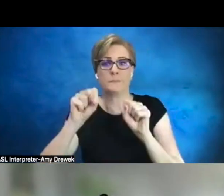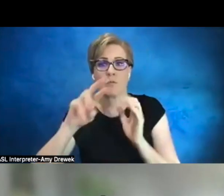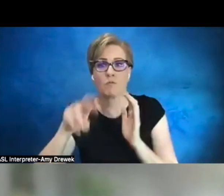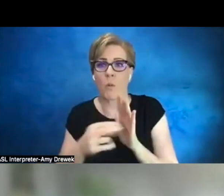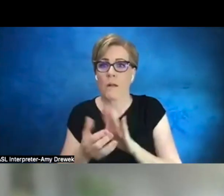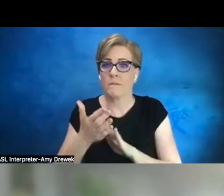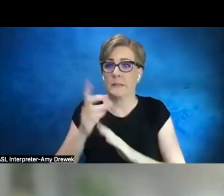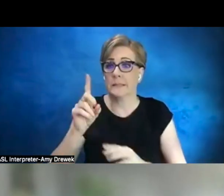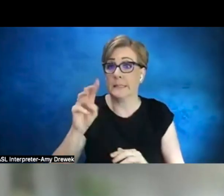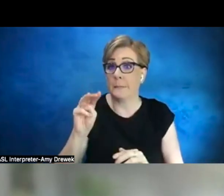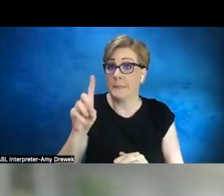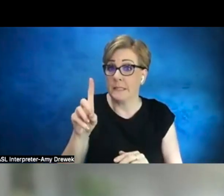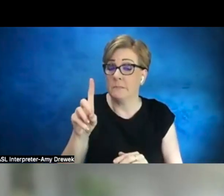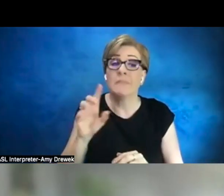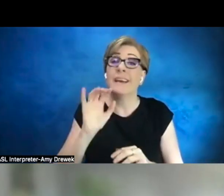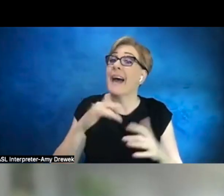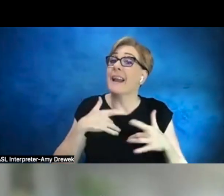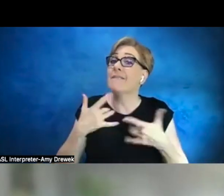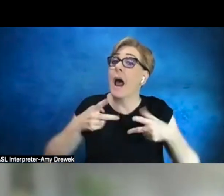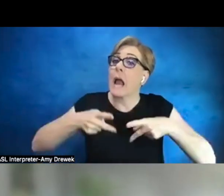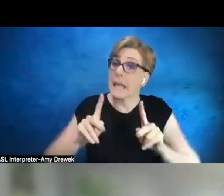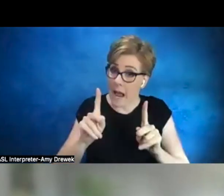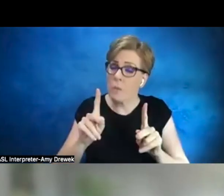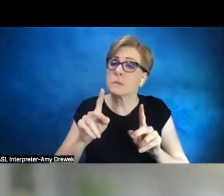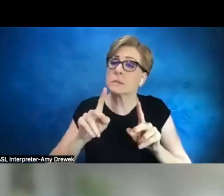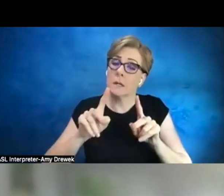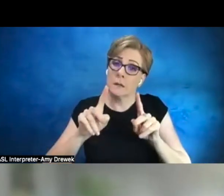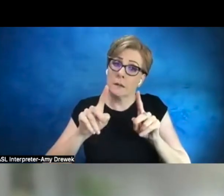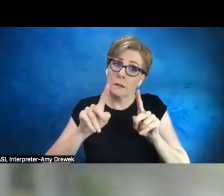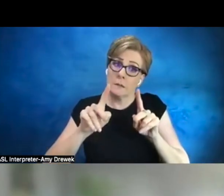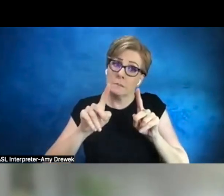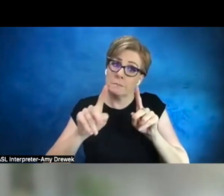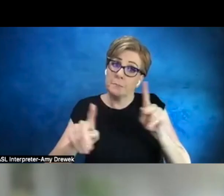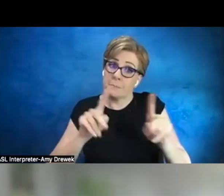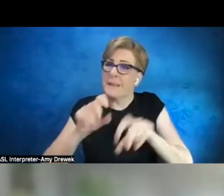to connect with people with disabilities, specifically young people and students, as